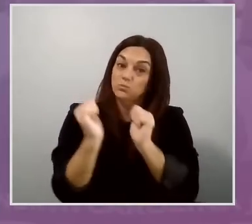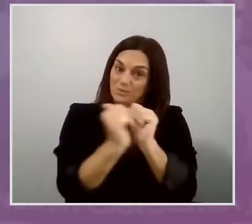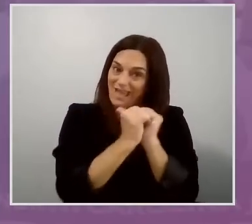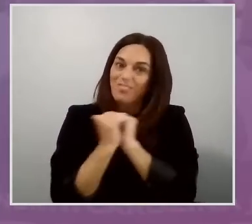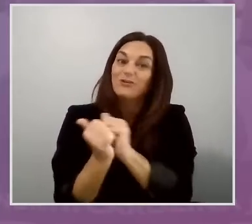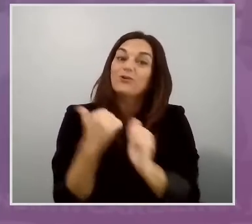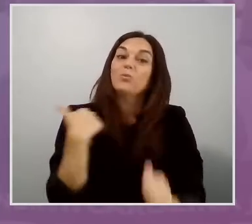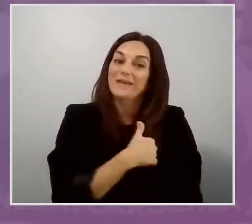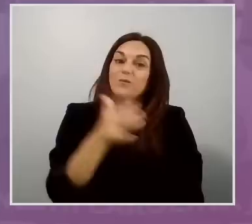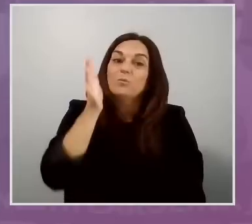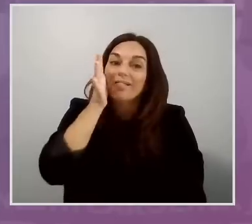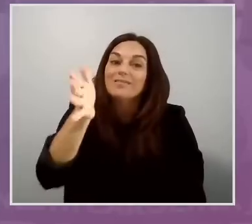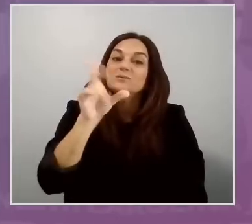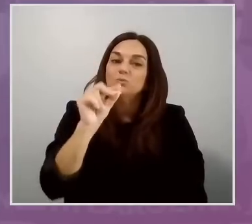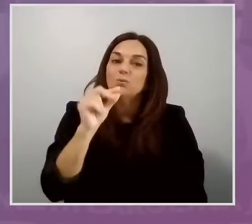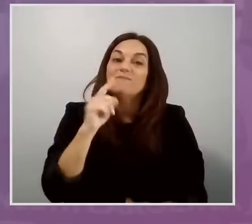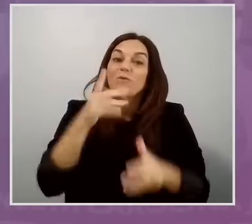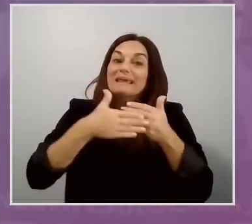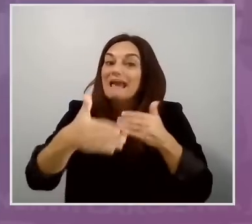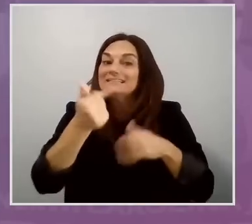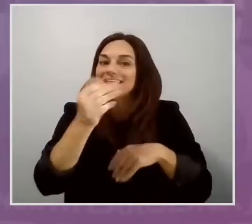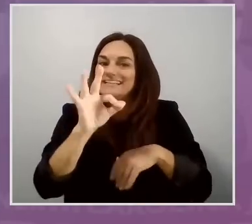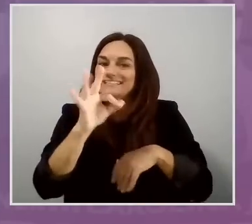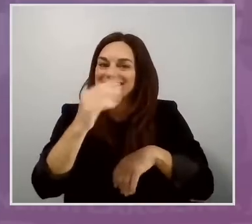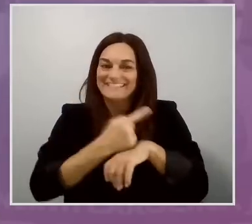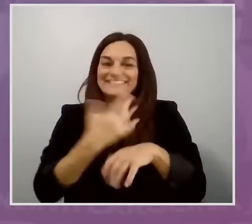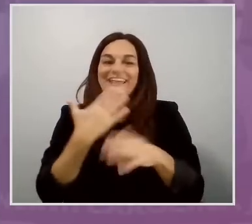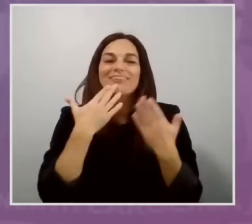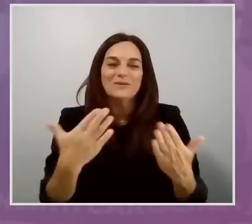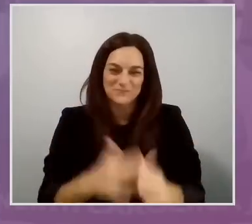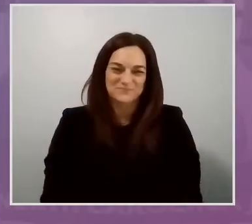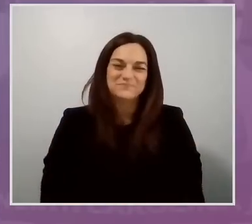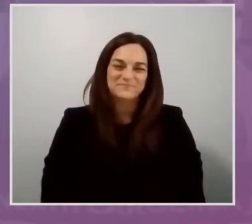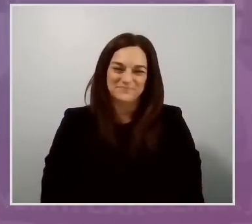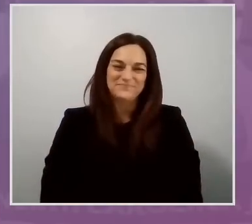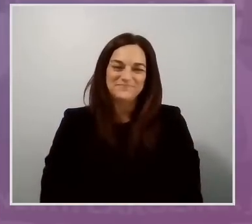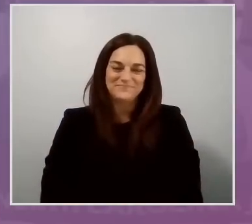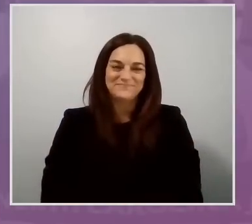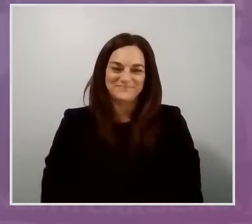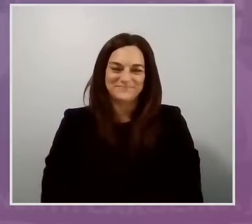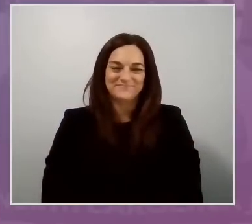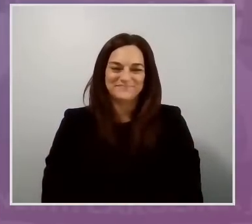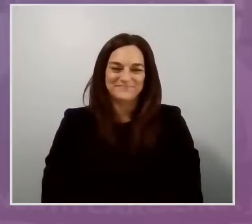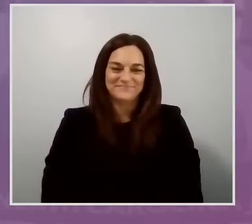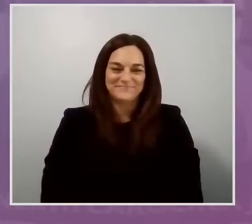ALL THAT YOU DO EVERYDAY AND ALL THAT WE WILL TOGETHER DO FOR THESE NEXT 19 DAYS.